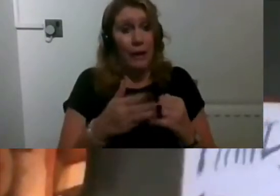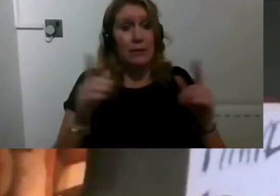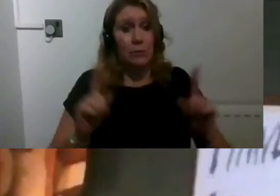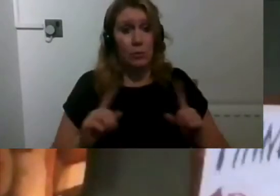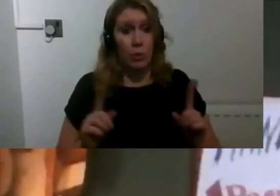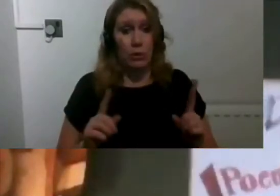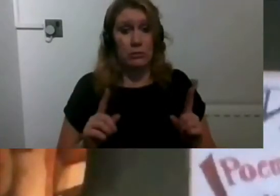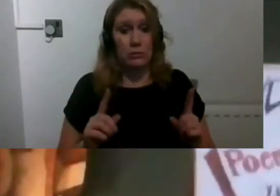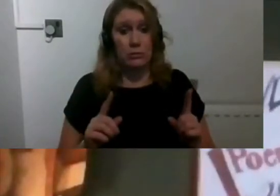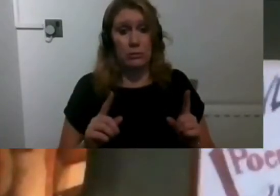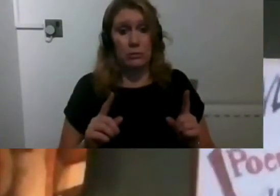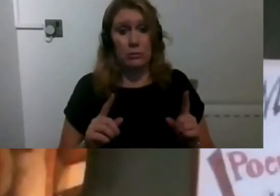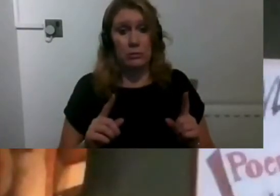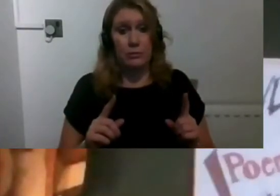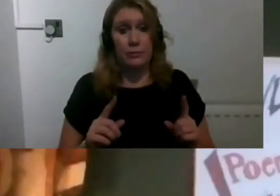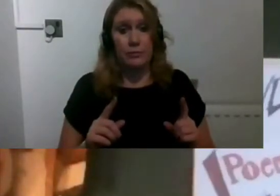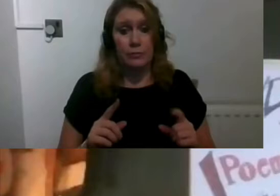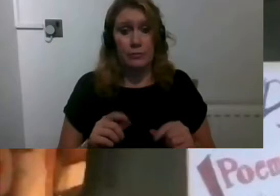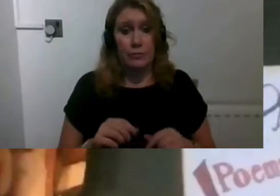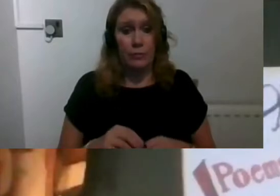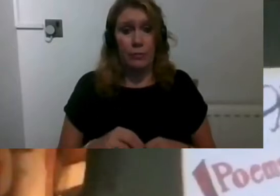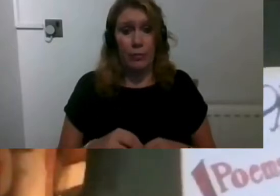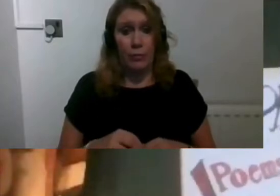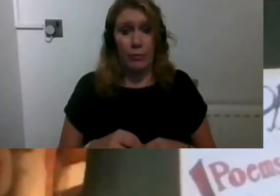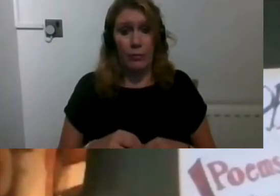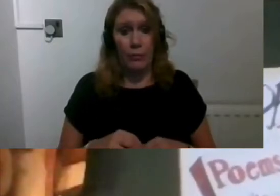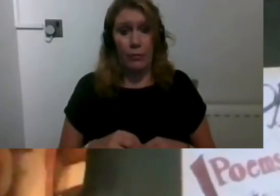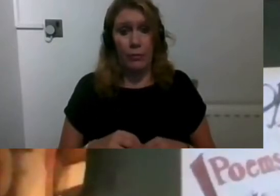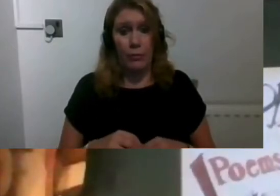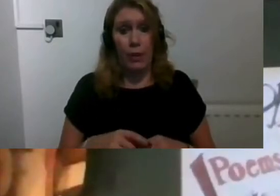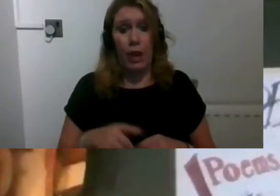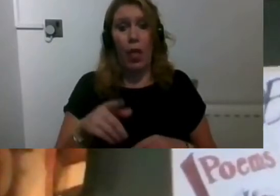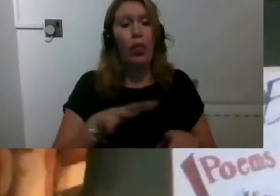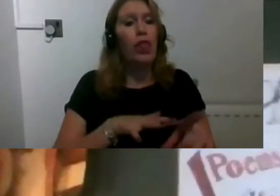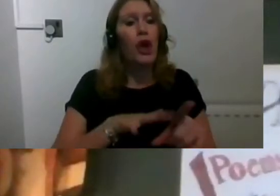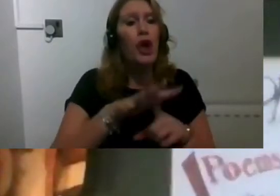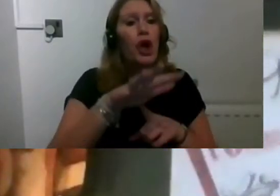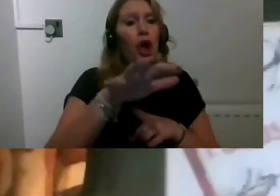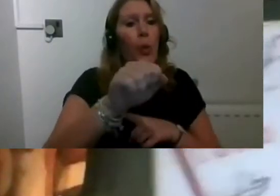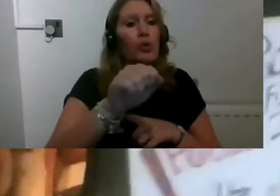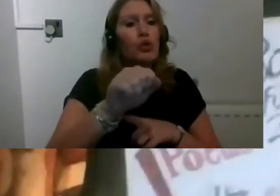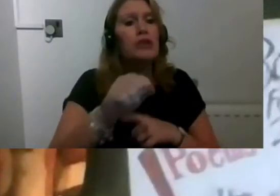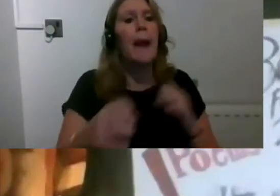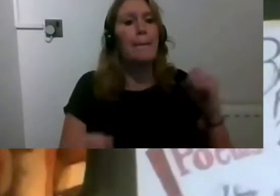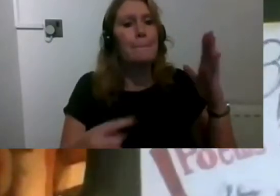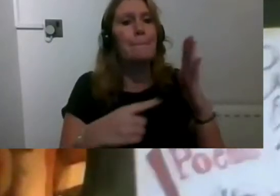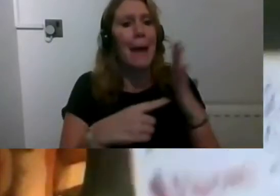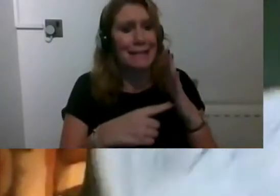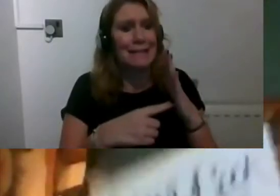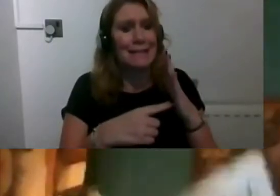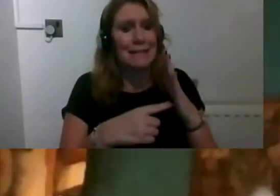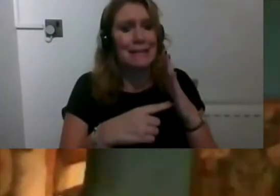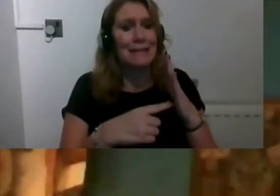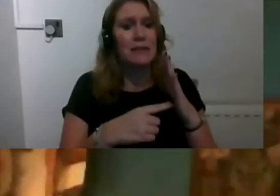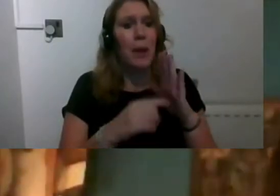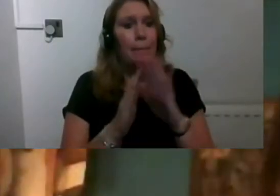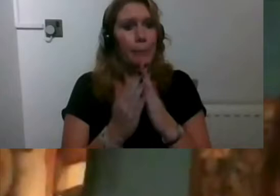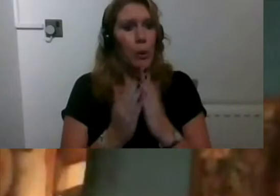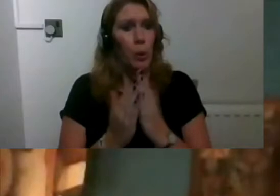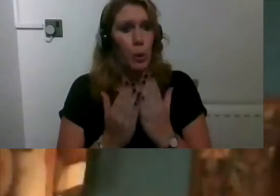the Culture Matters Anthology which is a very socialist left-wing website, I have